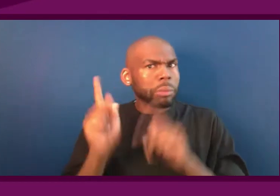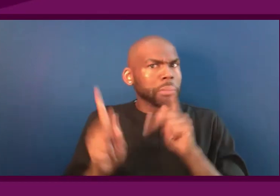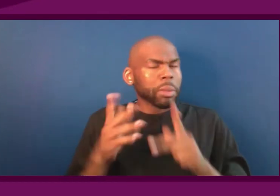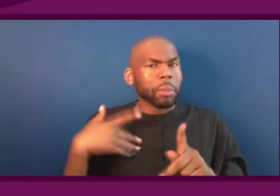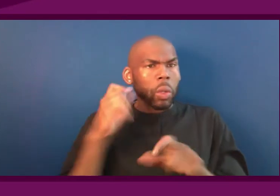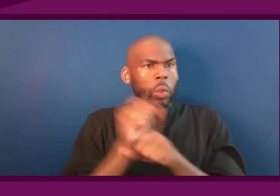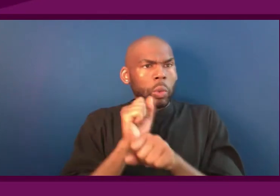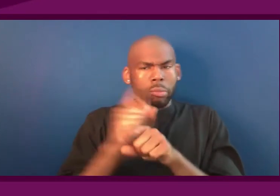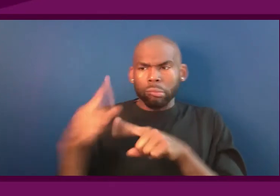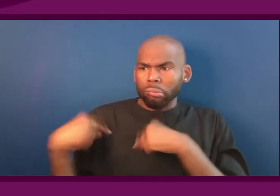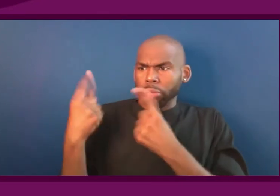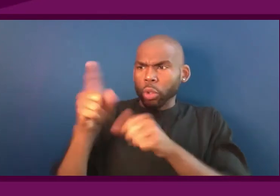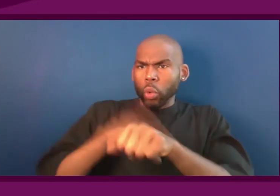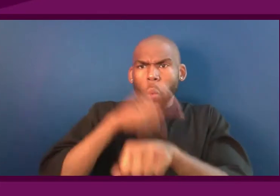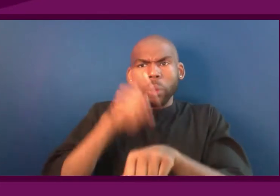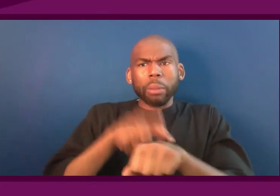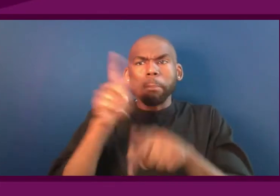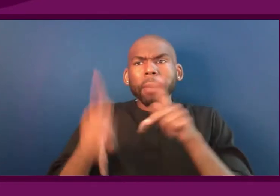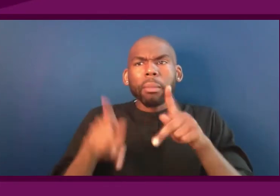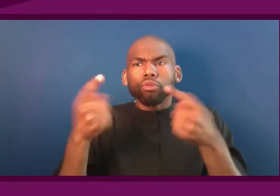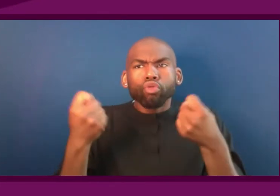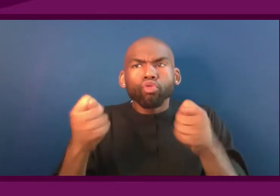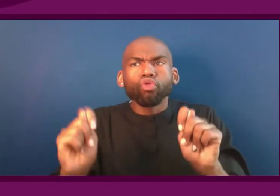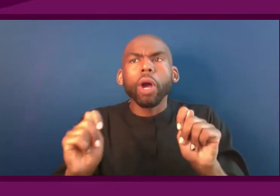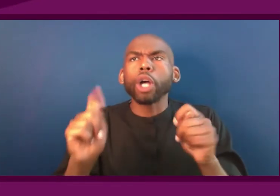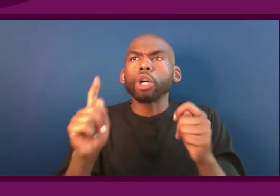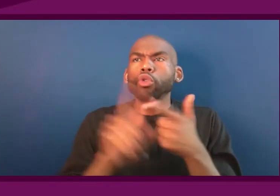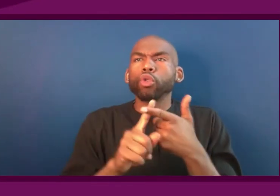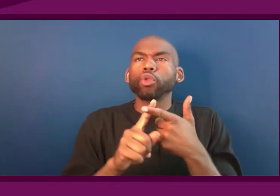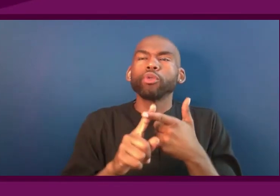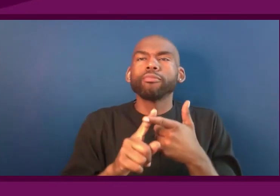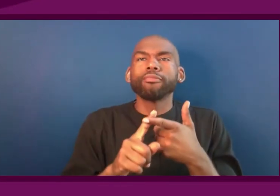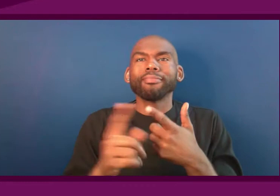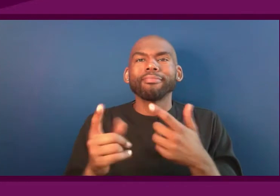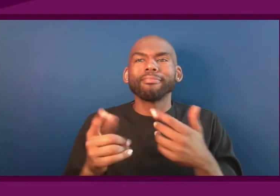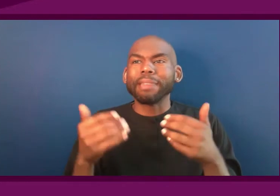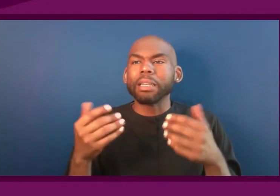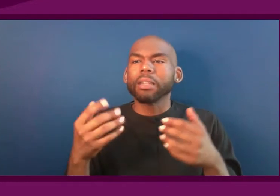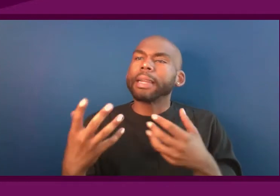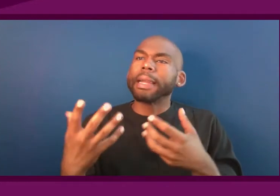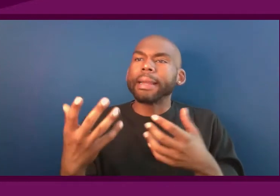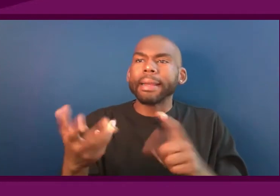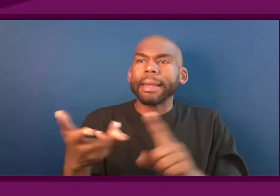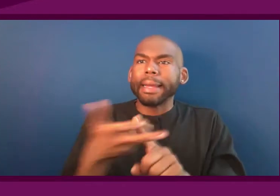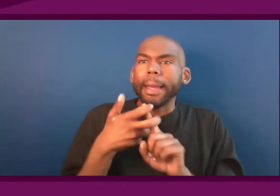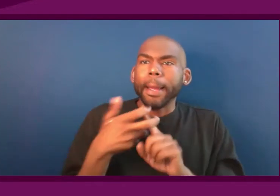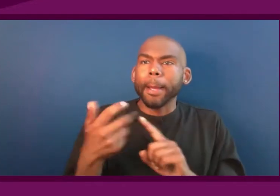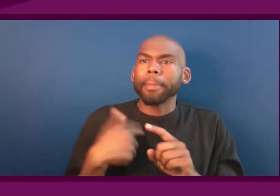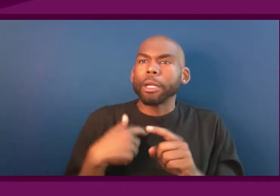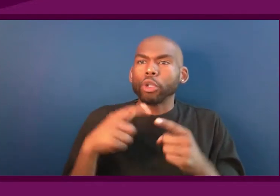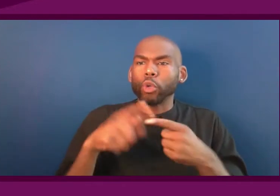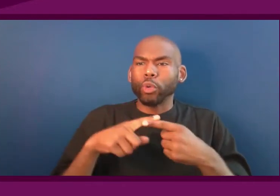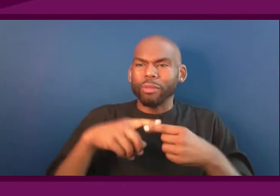But if you really want to include people with disabilities then you do that. You include the